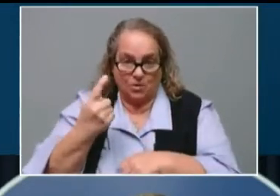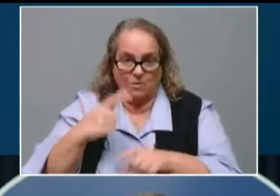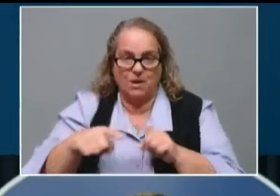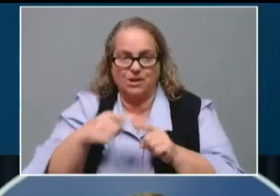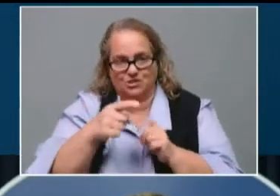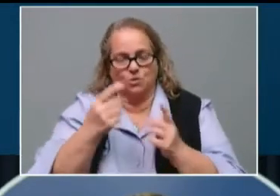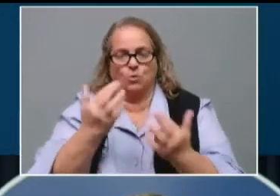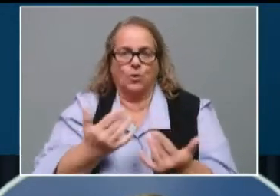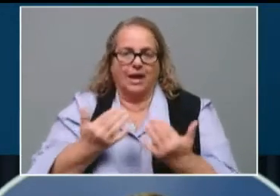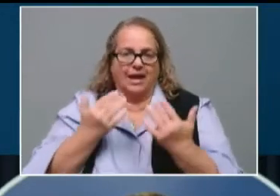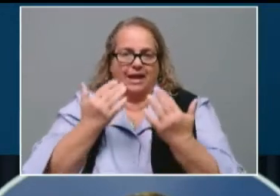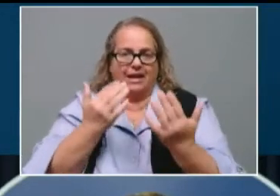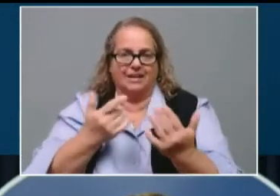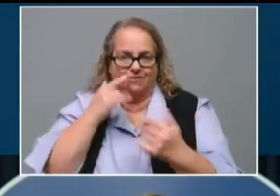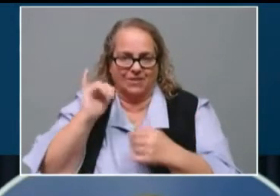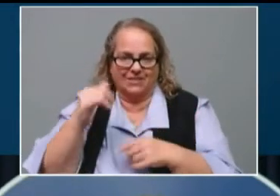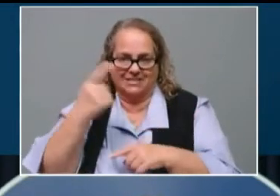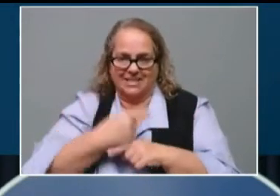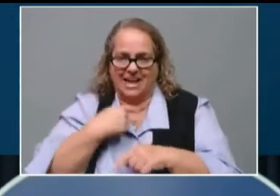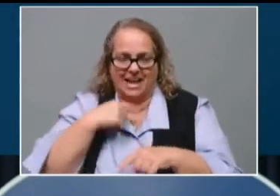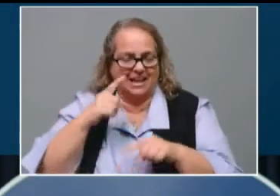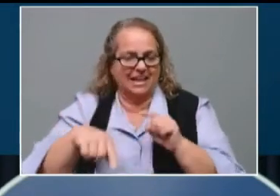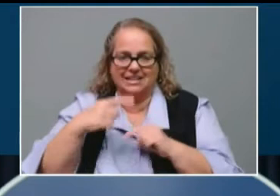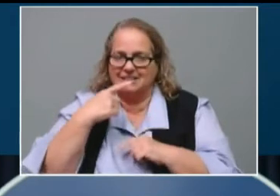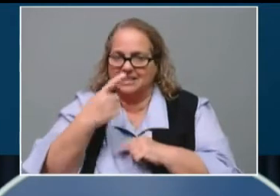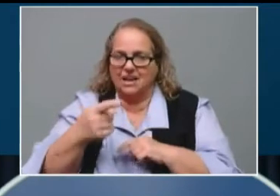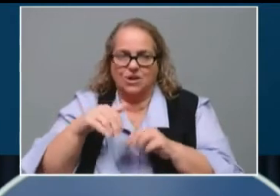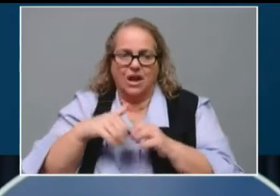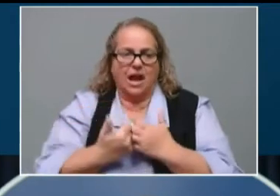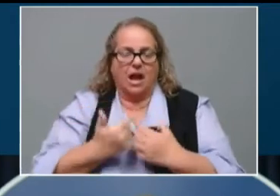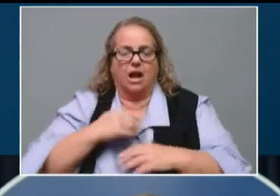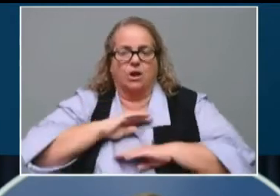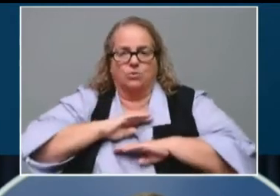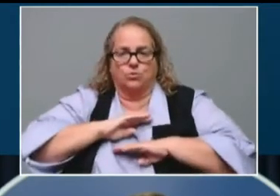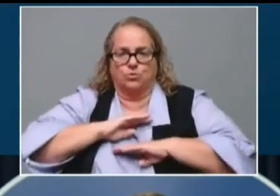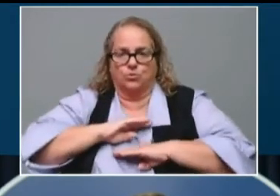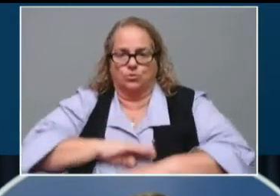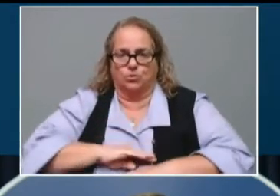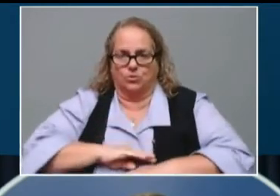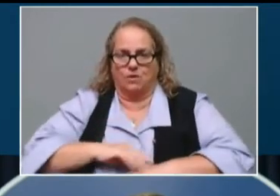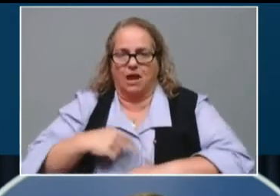can't tell you how relieved I am as a parent.